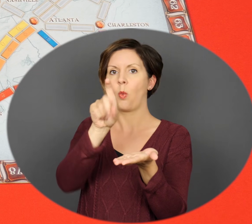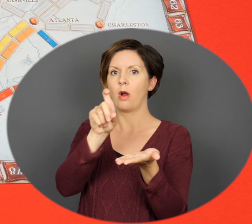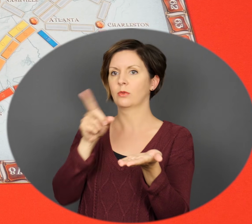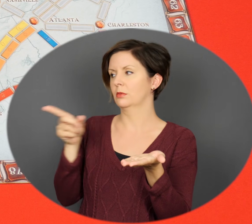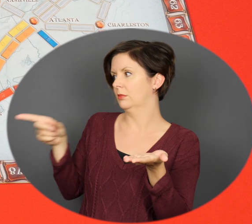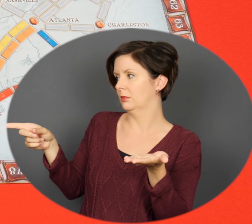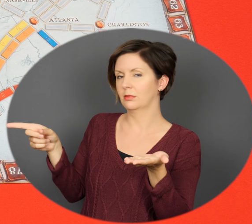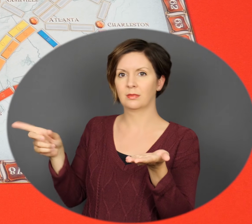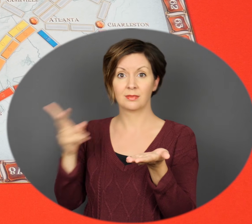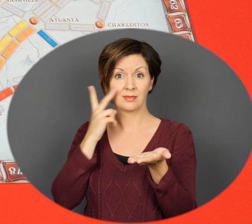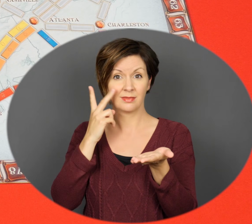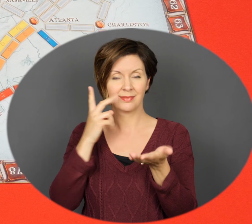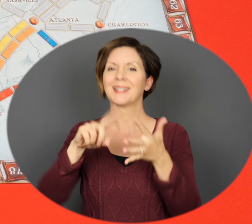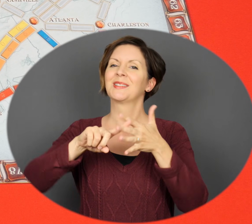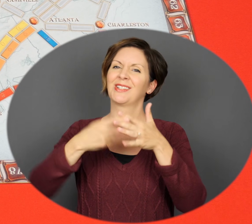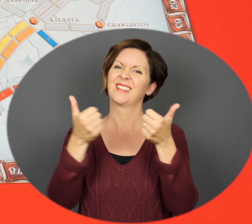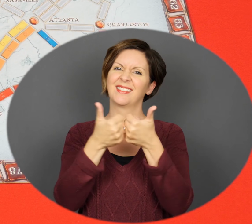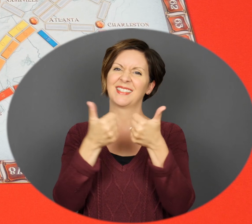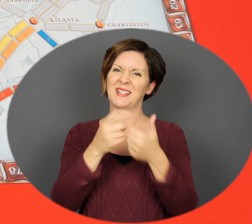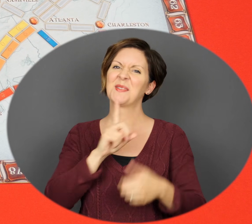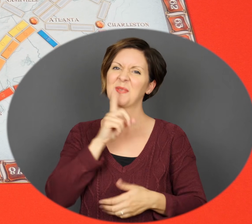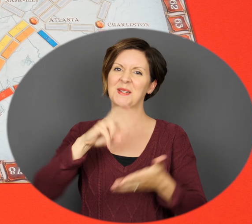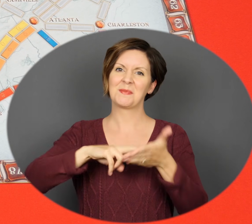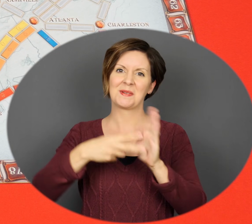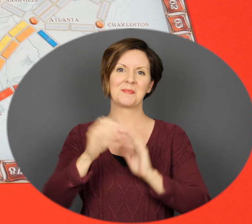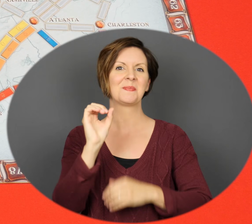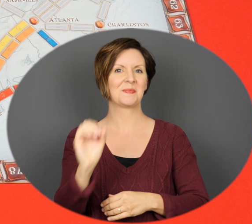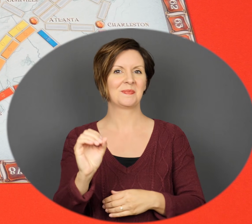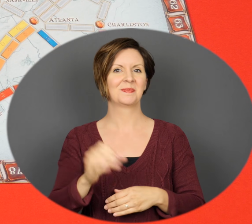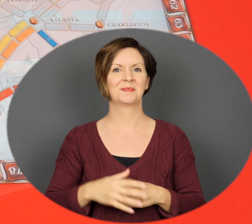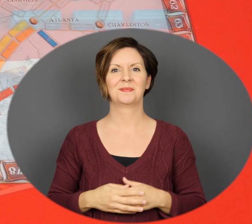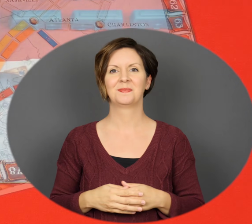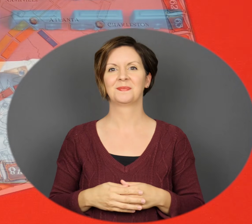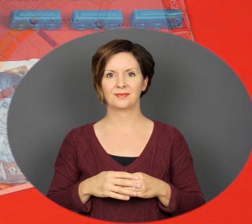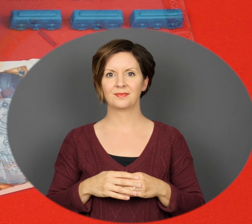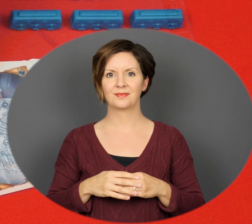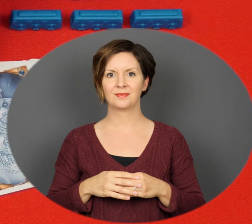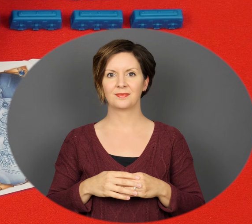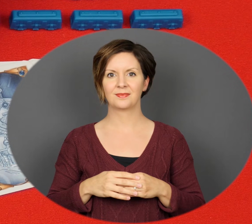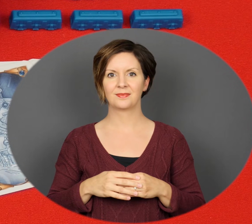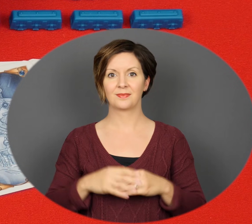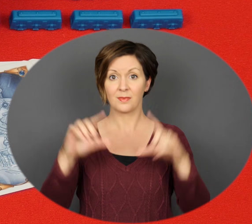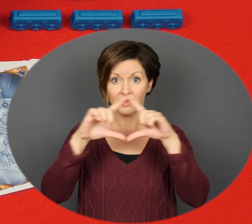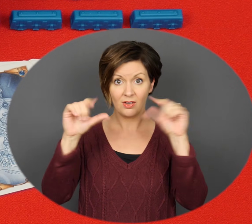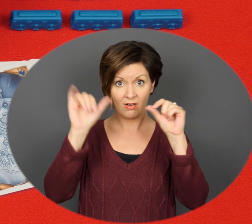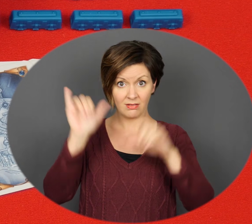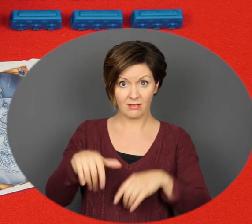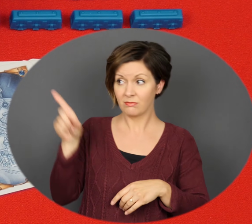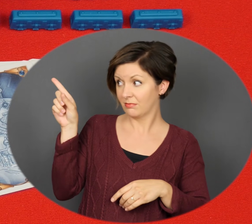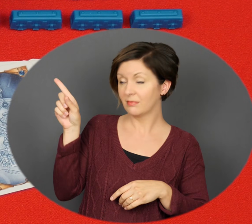100 which will also count as a zero space for the start of the game. The cards with this back are the train cards